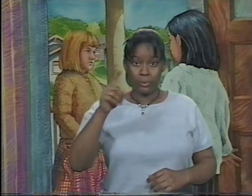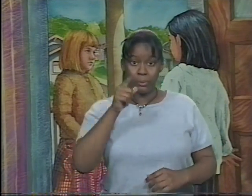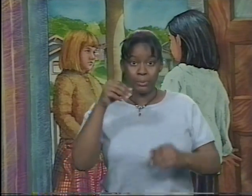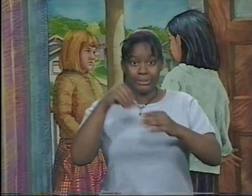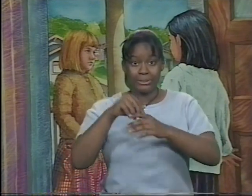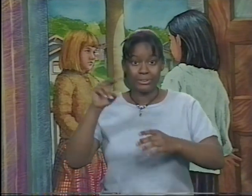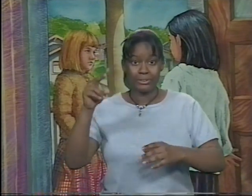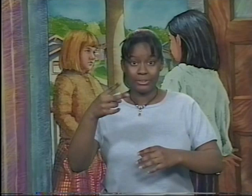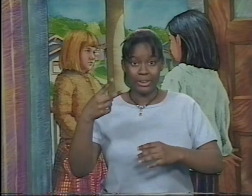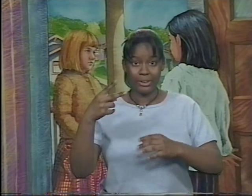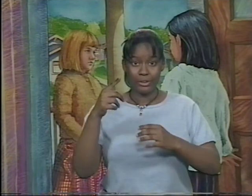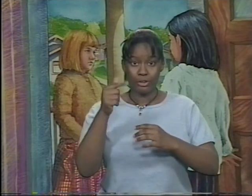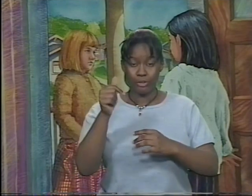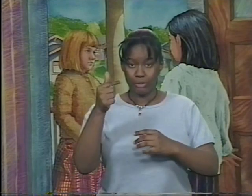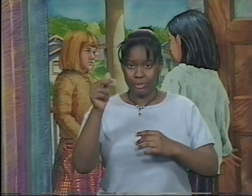in the second grade with her.